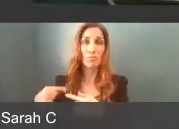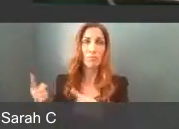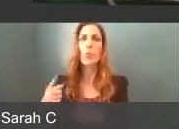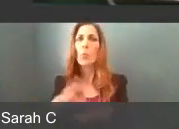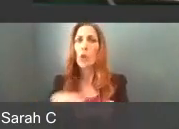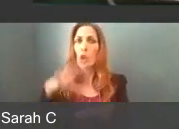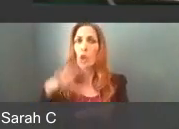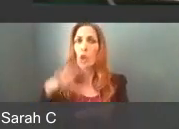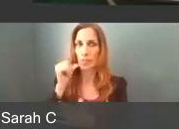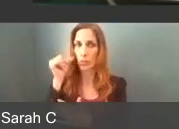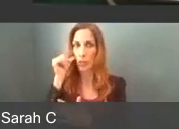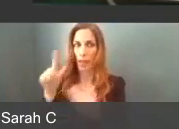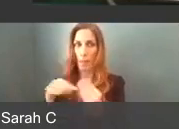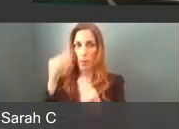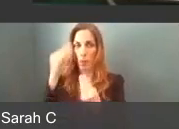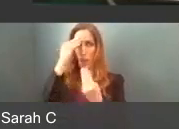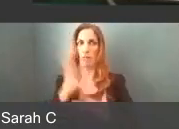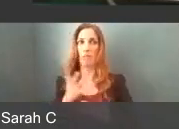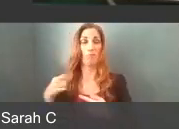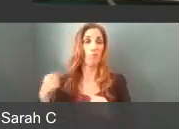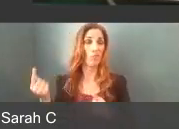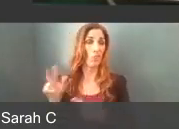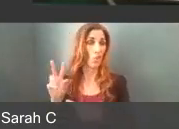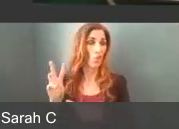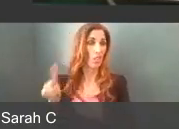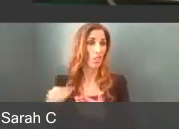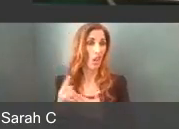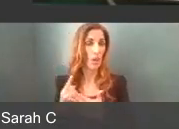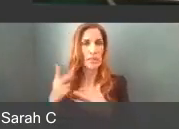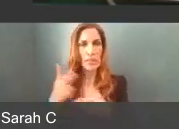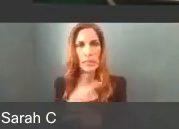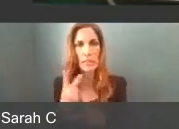you know the last 36 hours really thinking through about what our options are, how we're